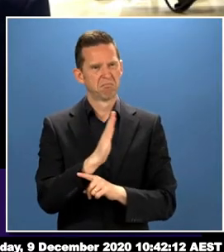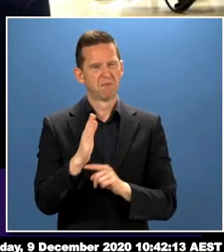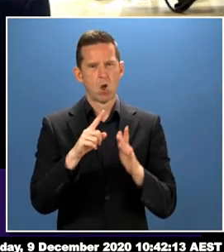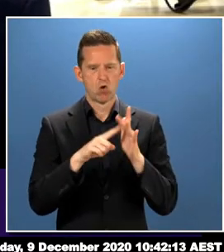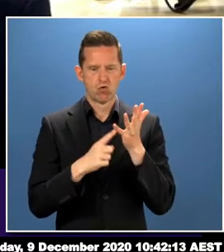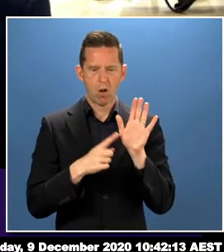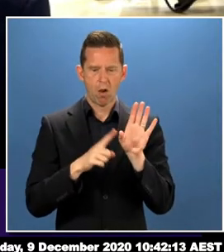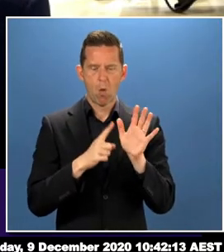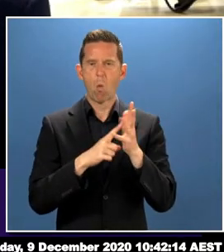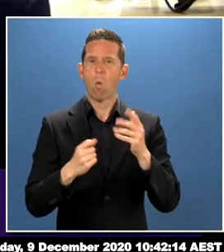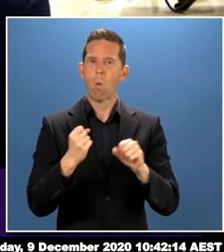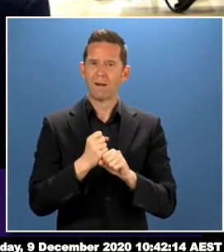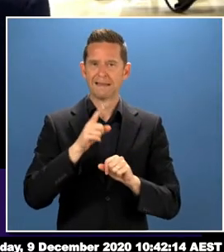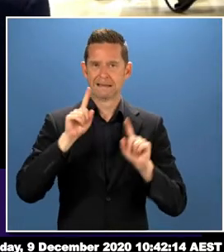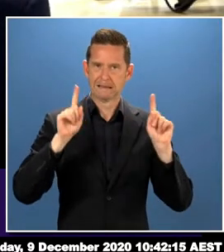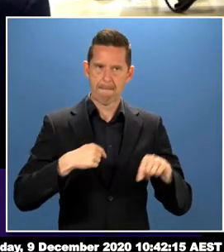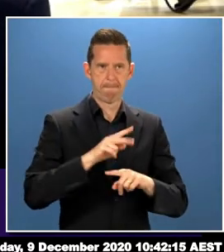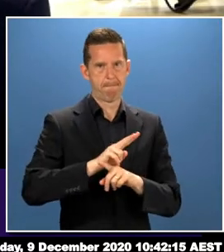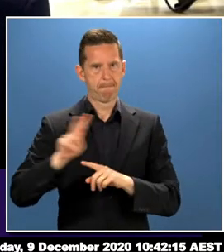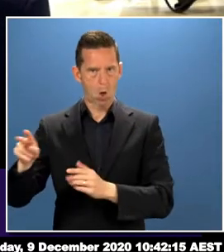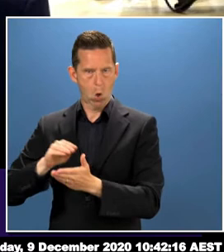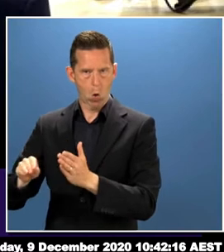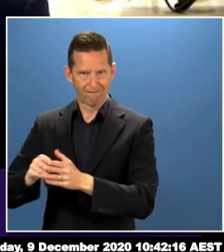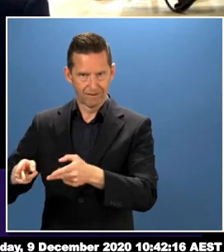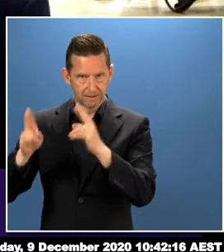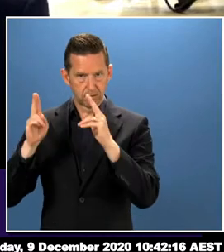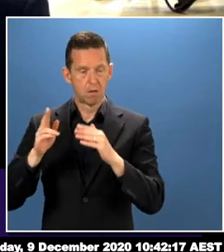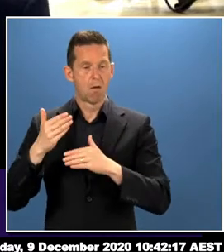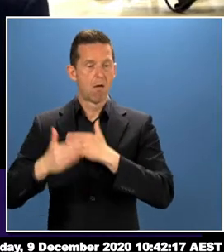And then after a couple of --- after a month or so built up to two days.